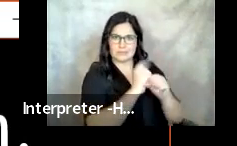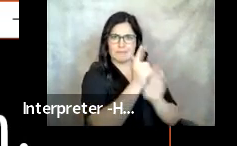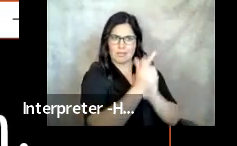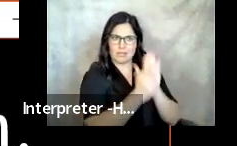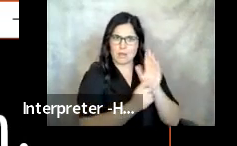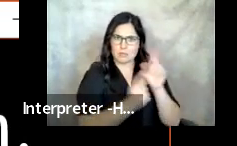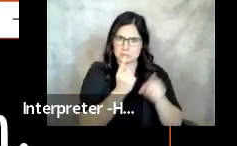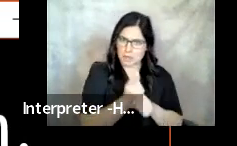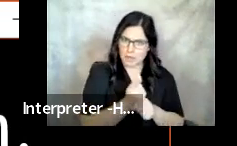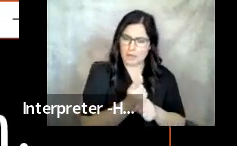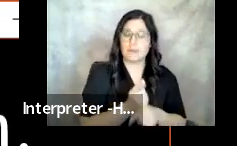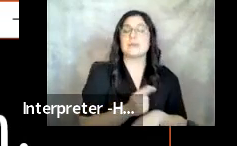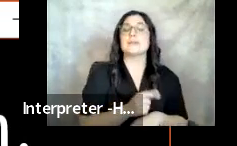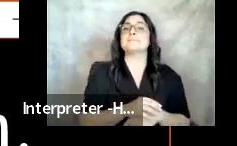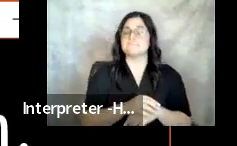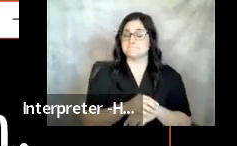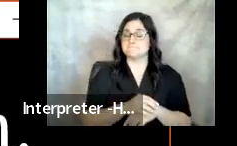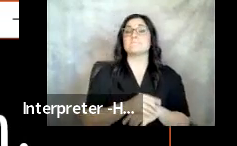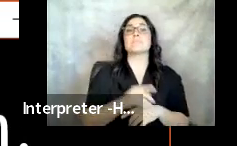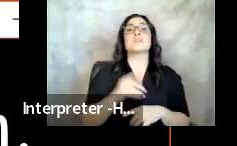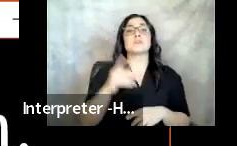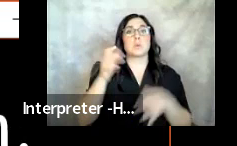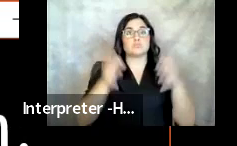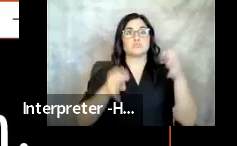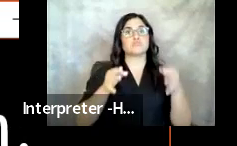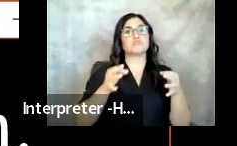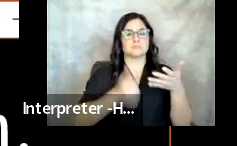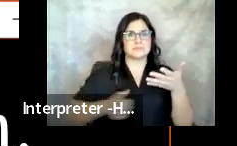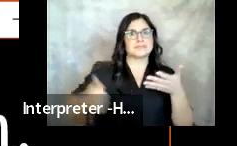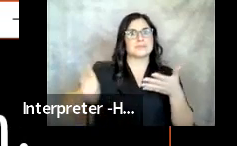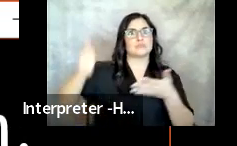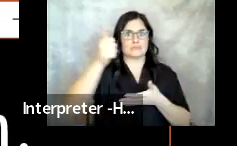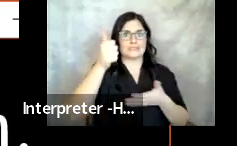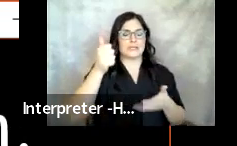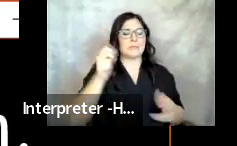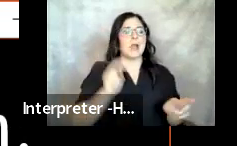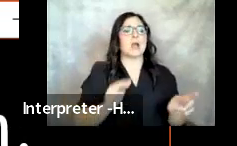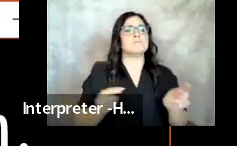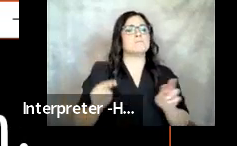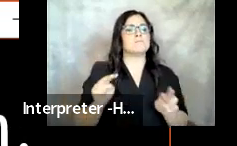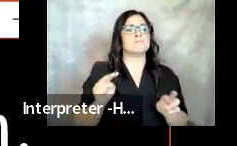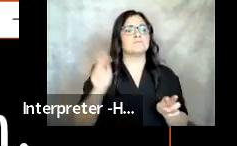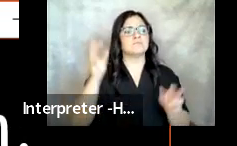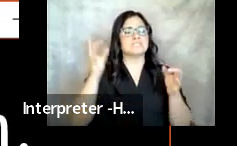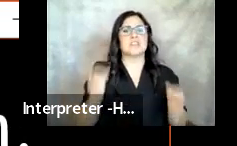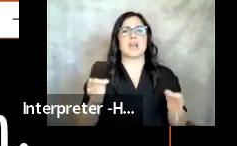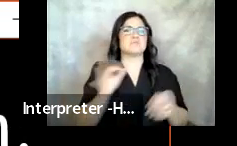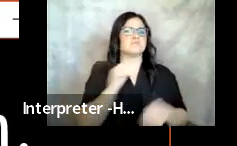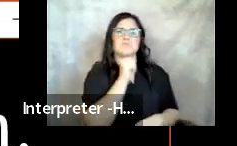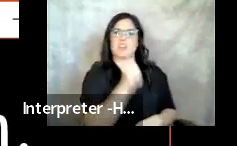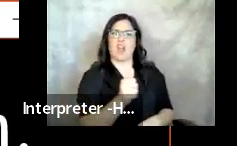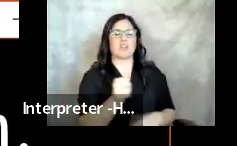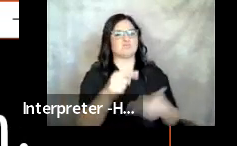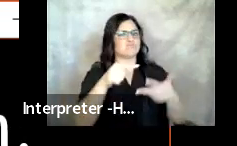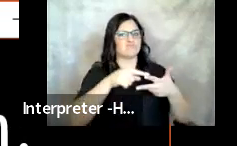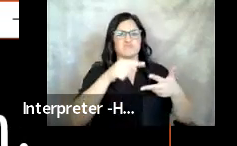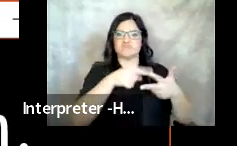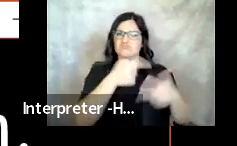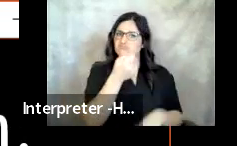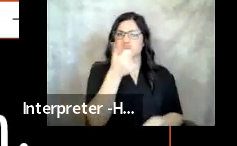Well, this too. Goes to the Supreme Court. And the Supreme Court rules. No, it's not. It's perfectly fine to have segregation.